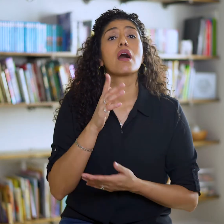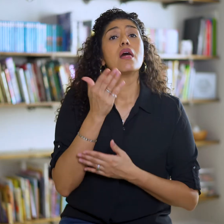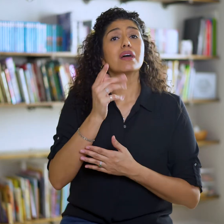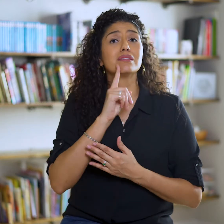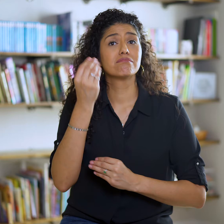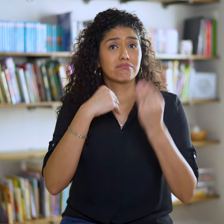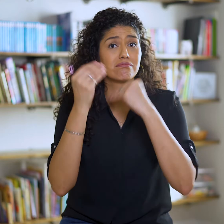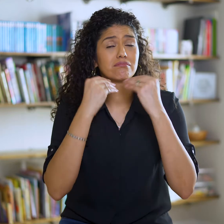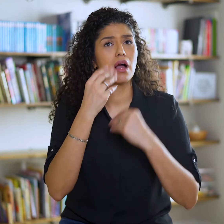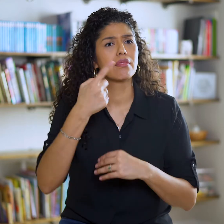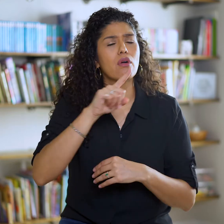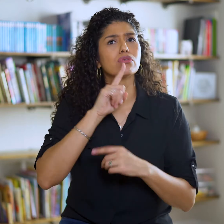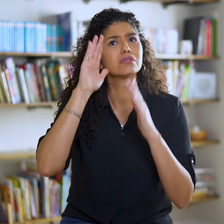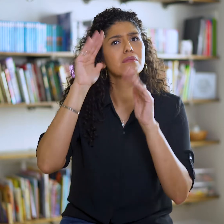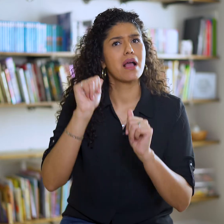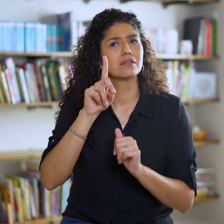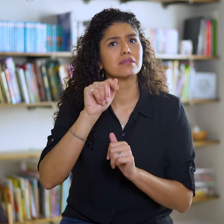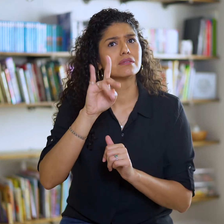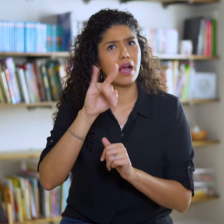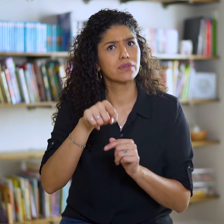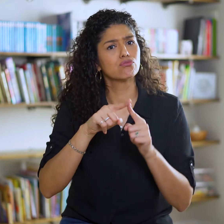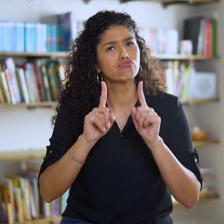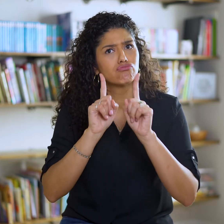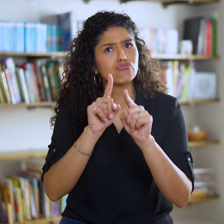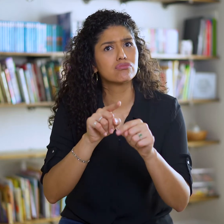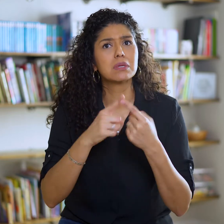When there’s a feast that David is expected to attend,